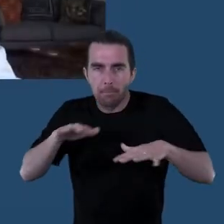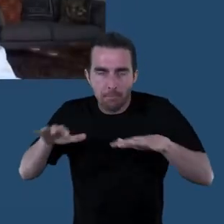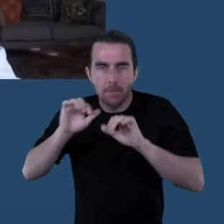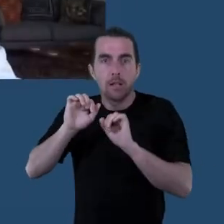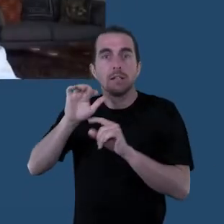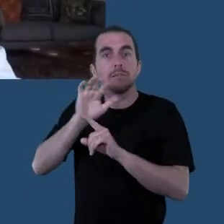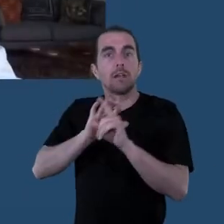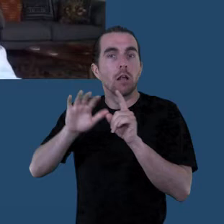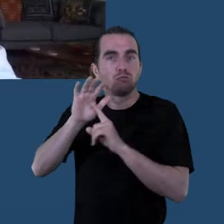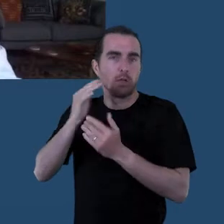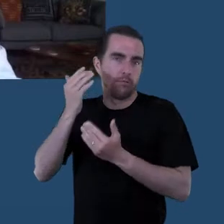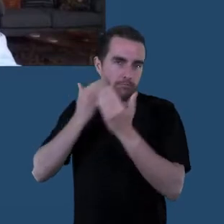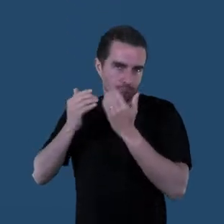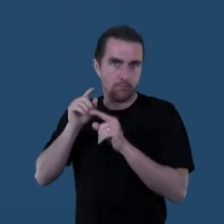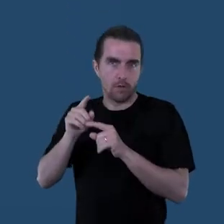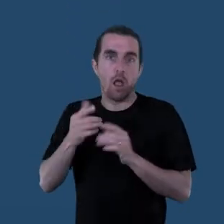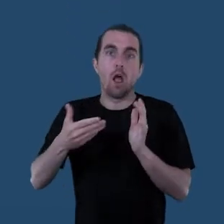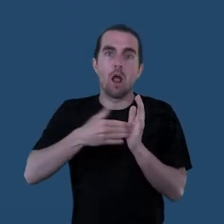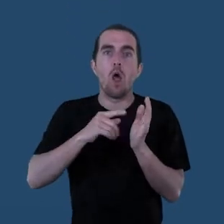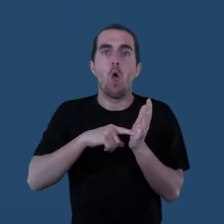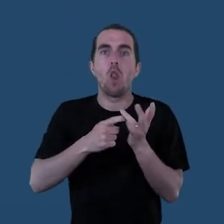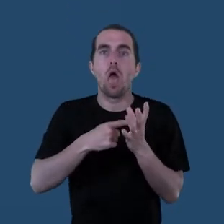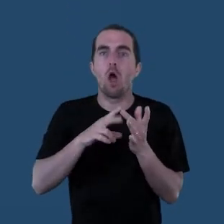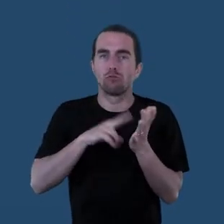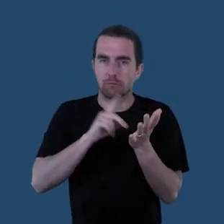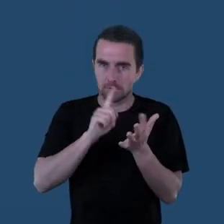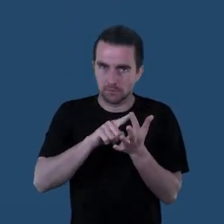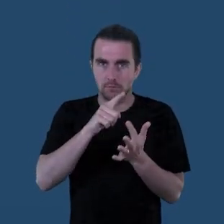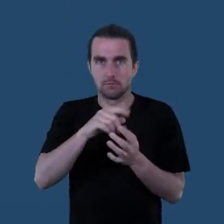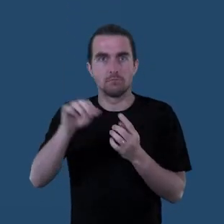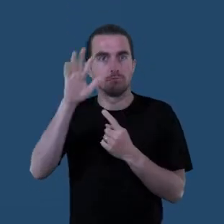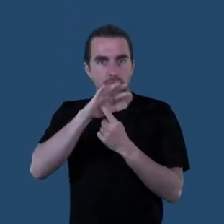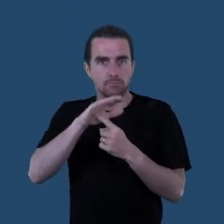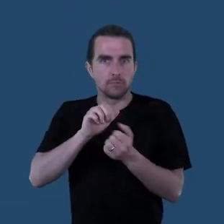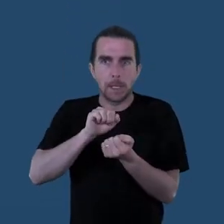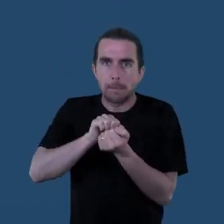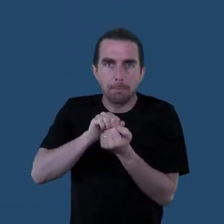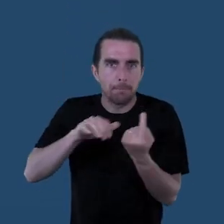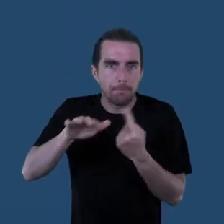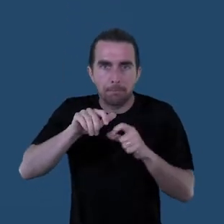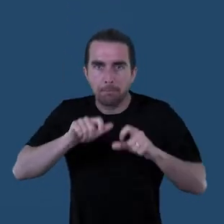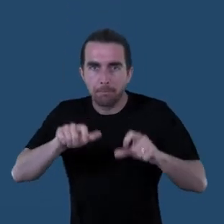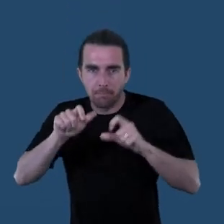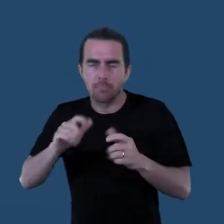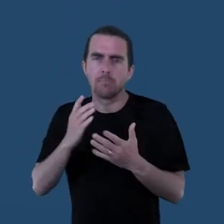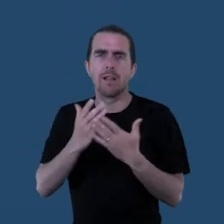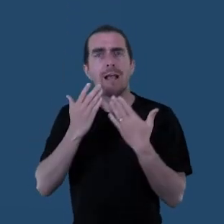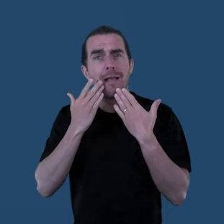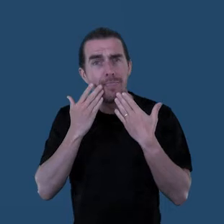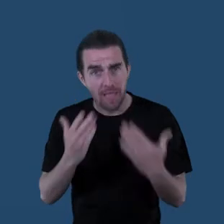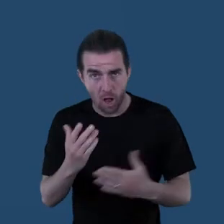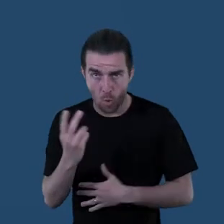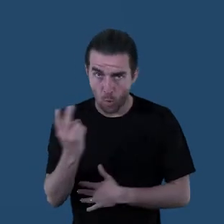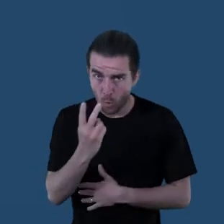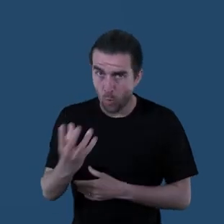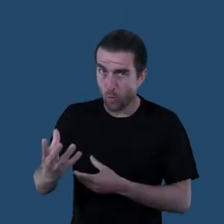and joining him today, as well, is Lorraine Cornish who is head of conservation at the museum as well. Thank you so much, both of you, for joining us today.